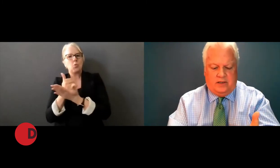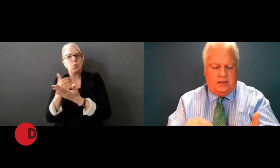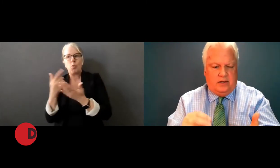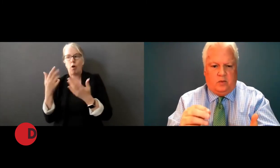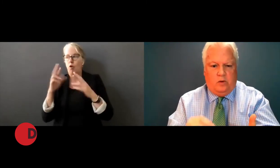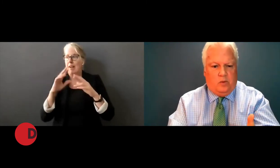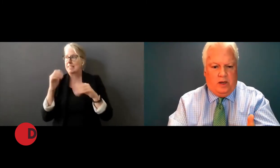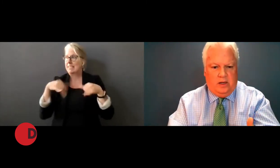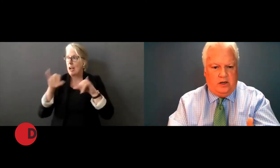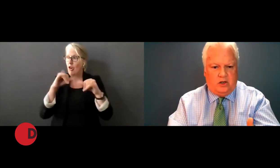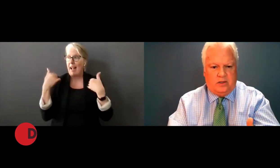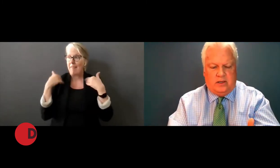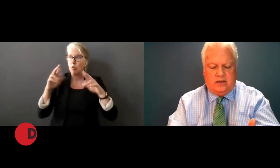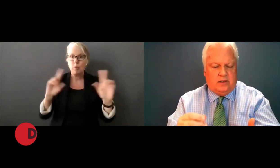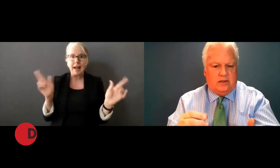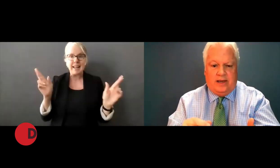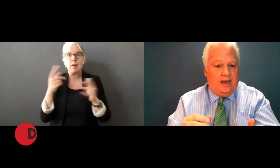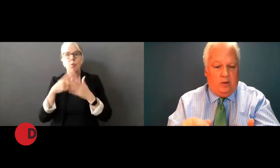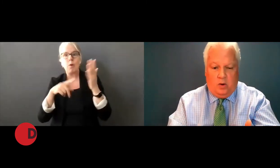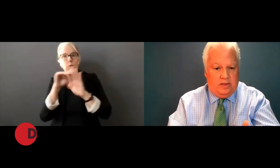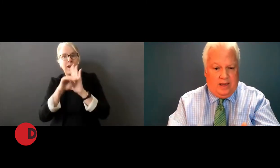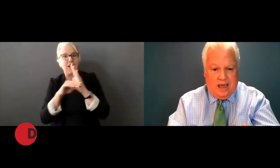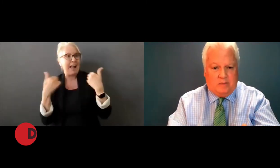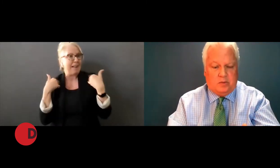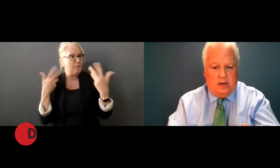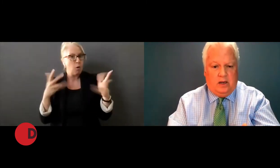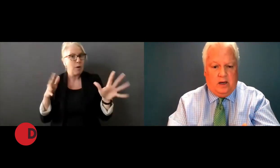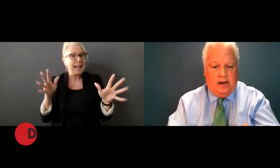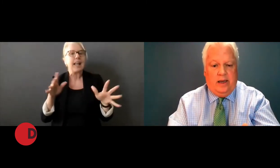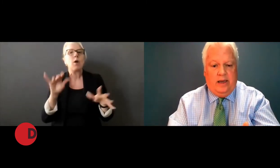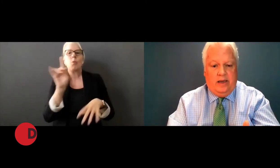standards and regulations are already in place,